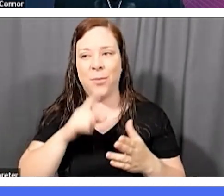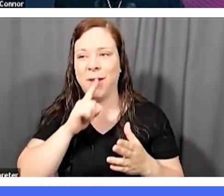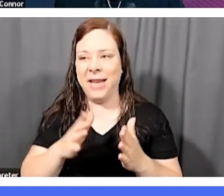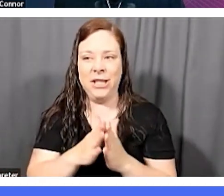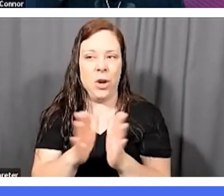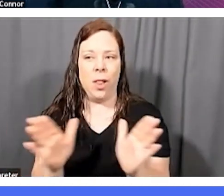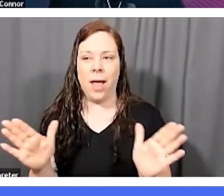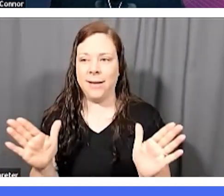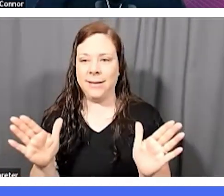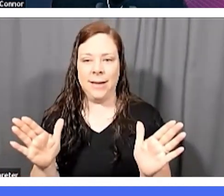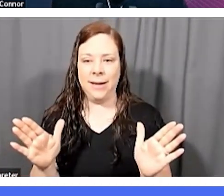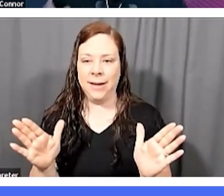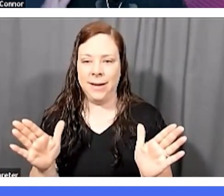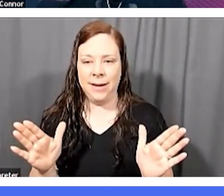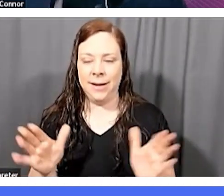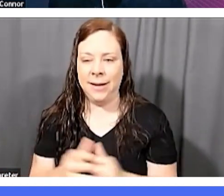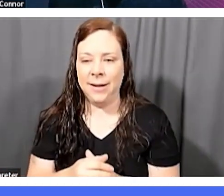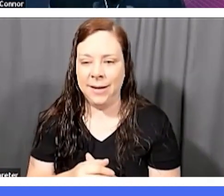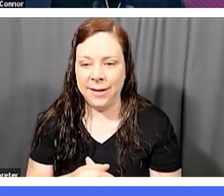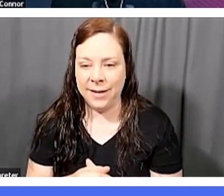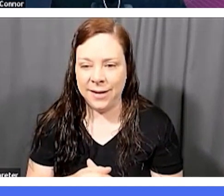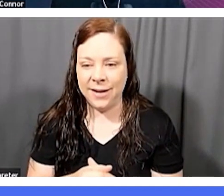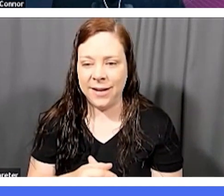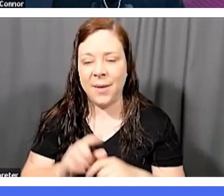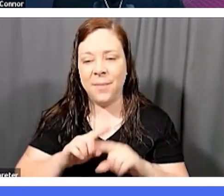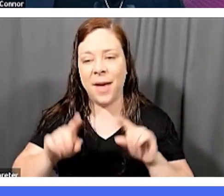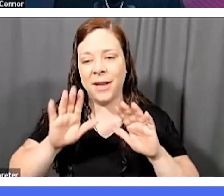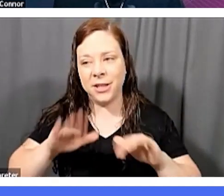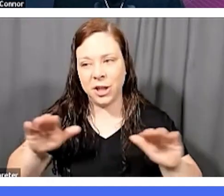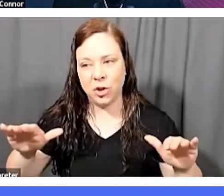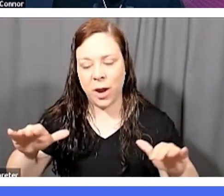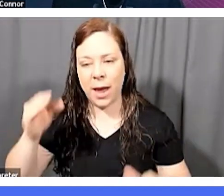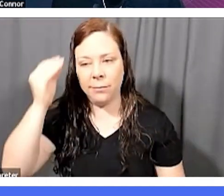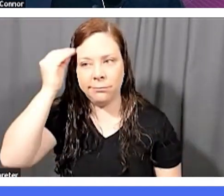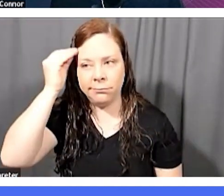so don't at me, but children encode based on physical characteristics.